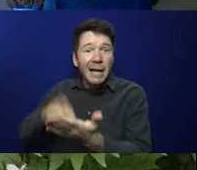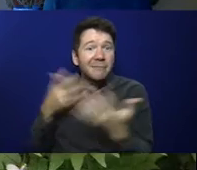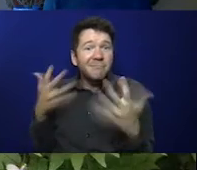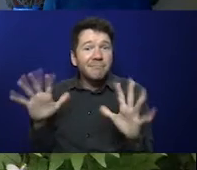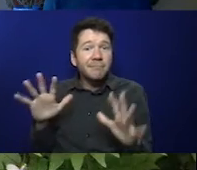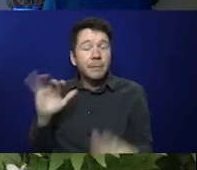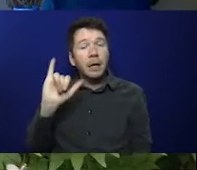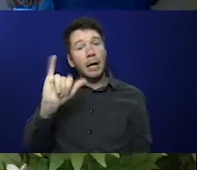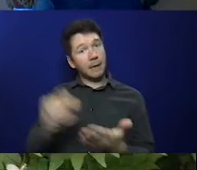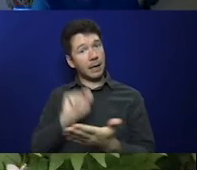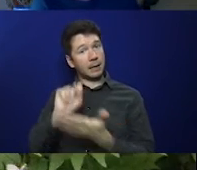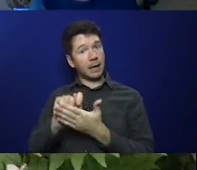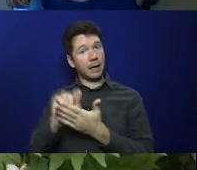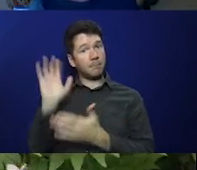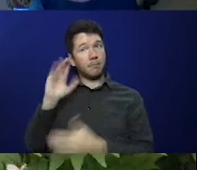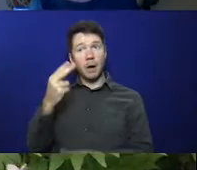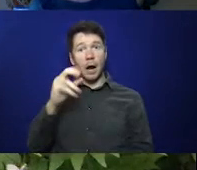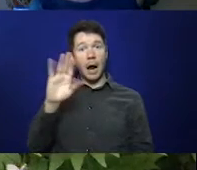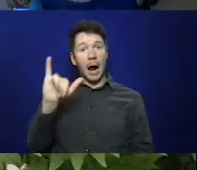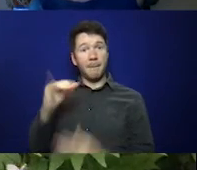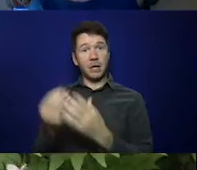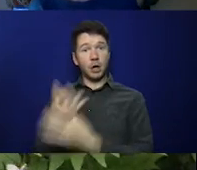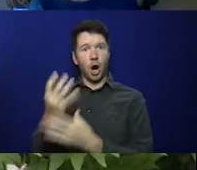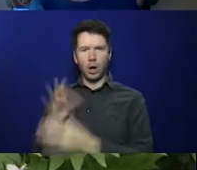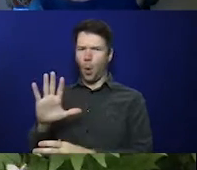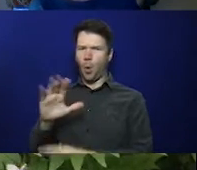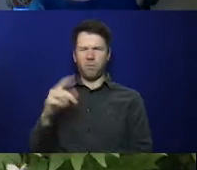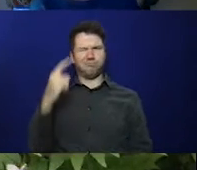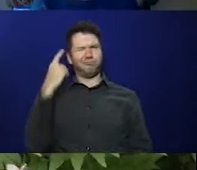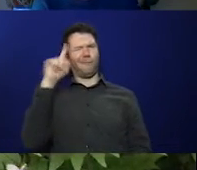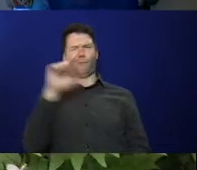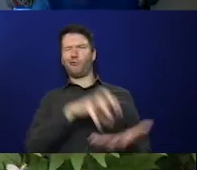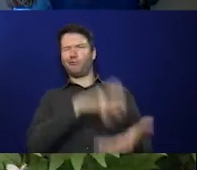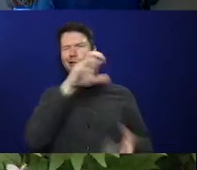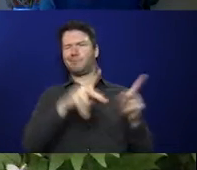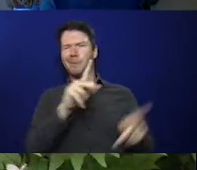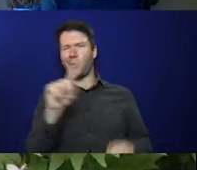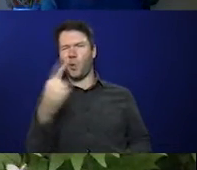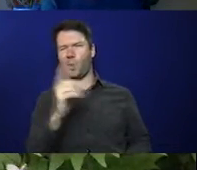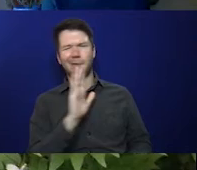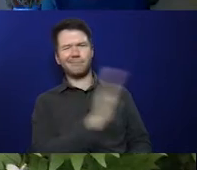At the time, hobby gardening was considered to be a pursuit of only the most wealthy and